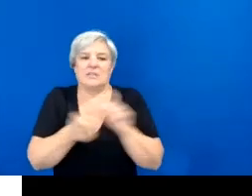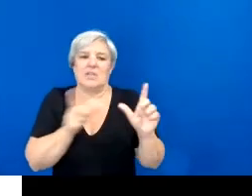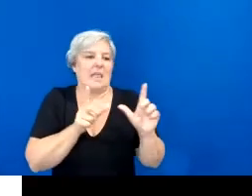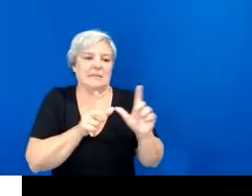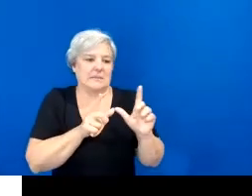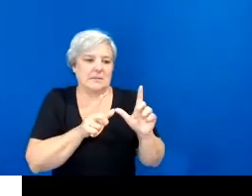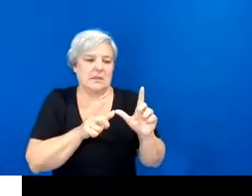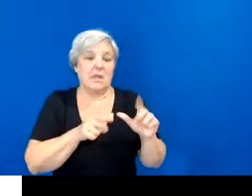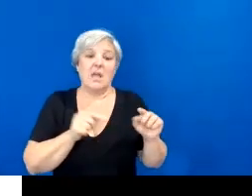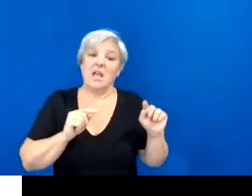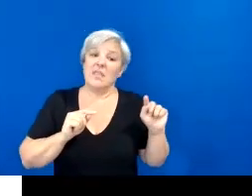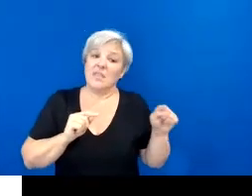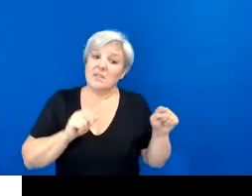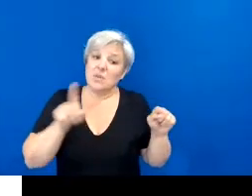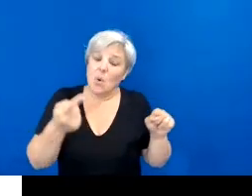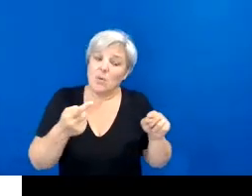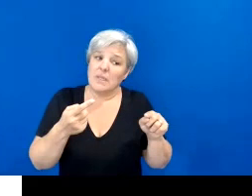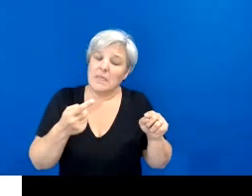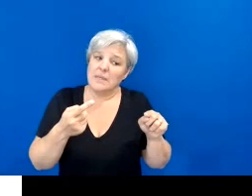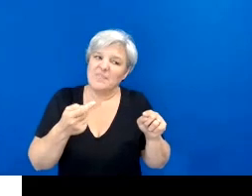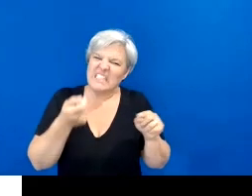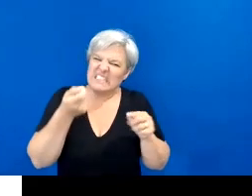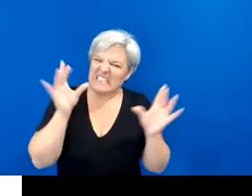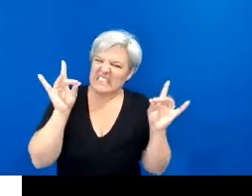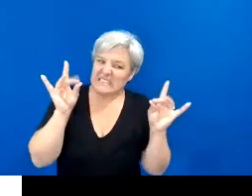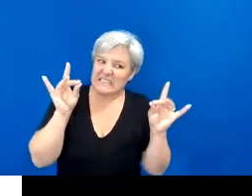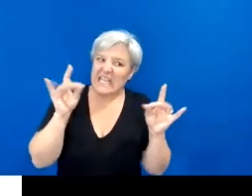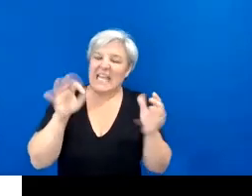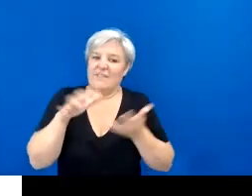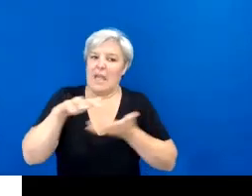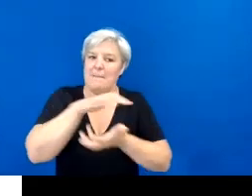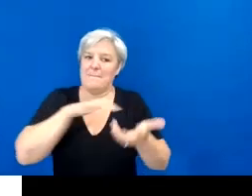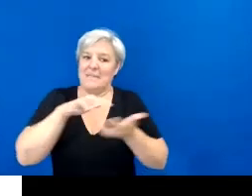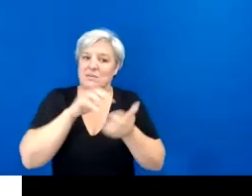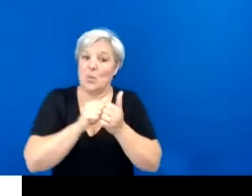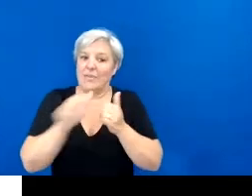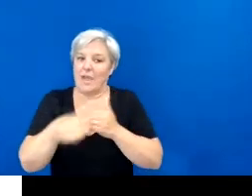This only becomes tricky if you're mixing it up with something that has a different license.